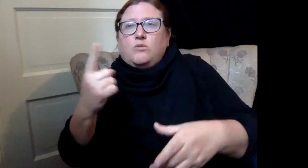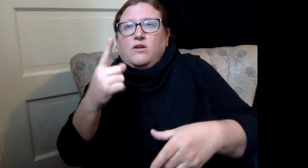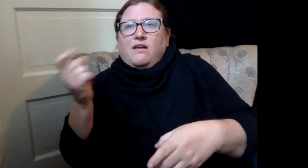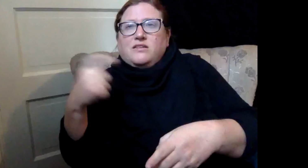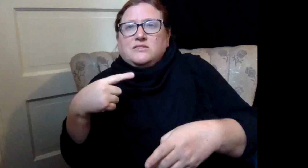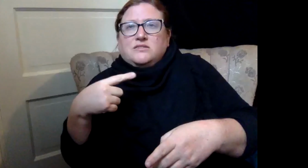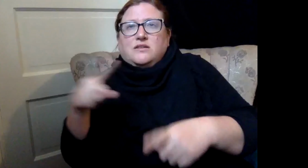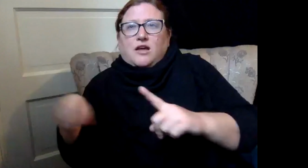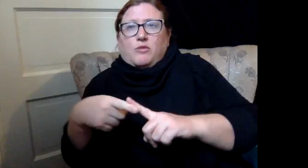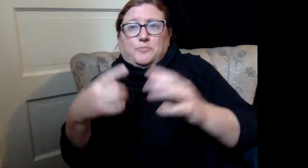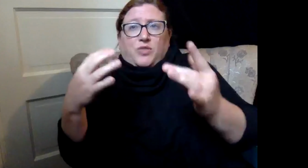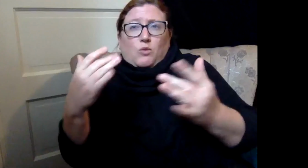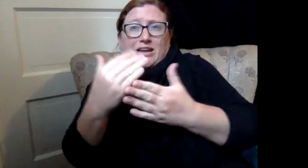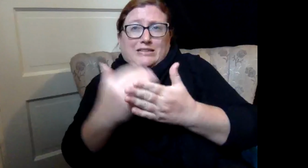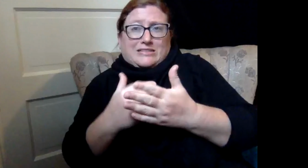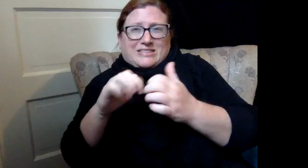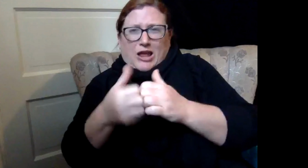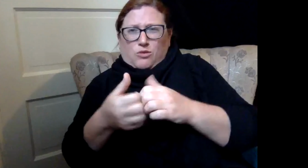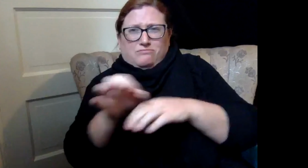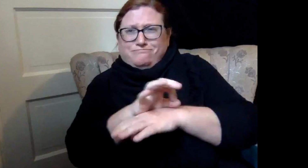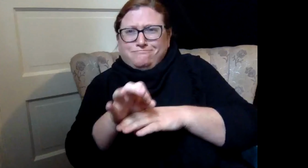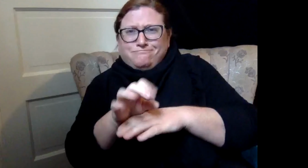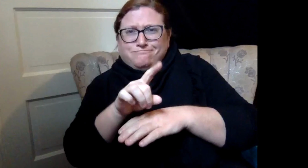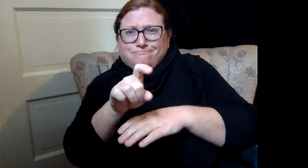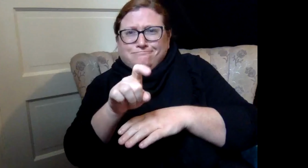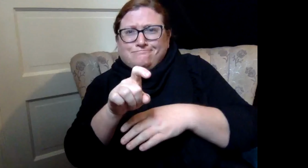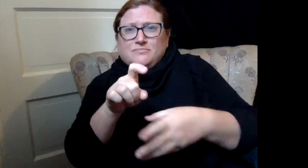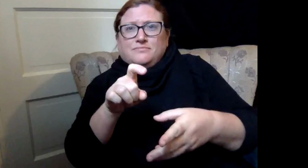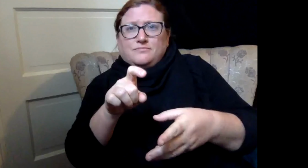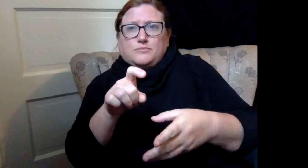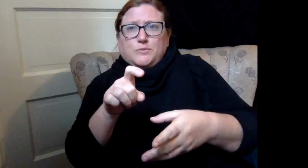then. Hopefully that answers that question. Someone asked